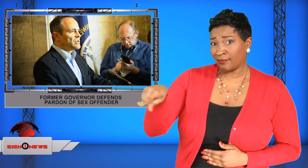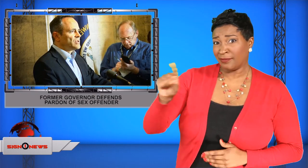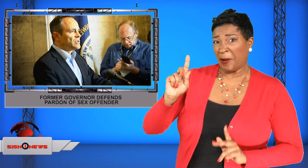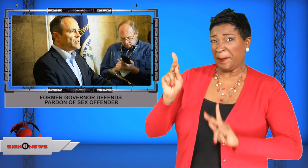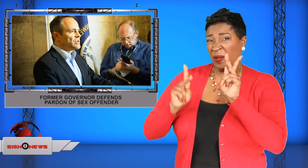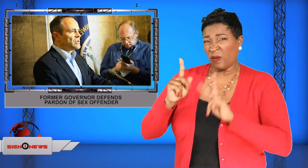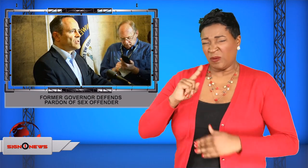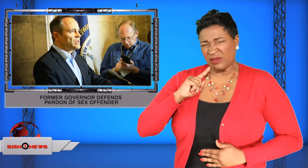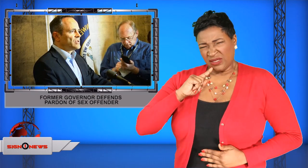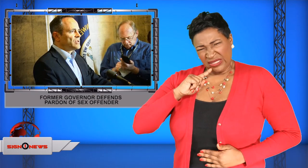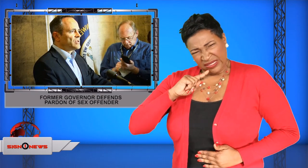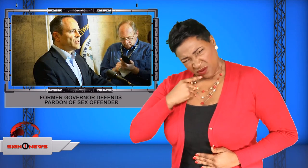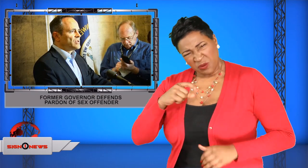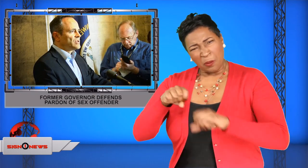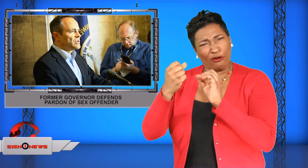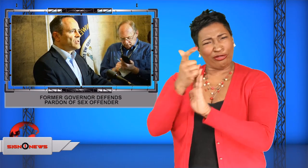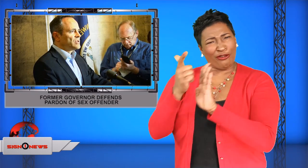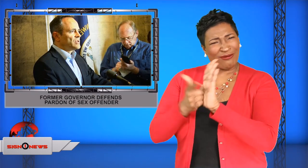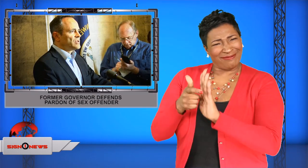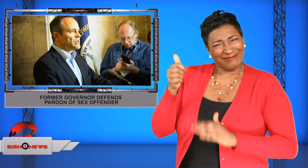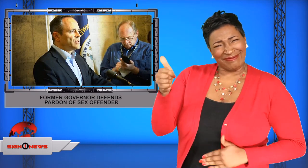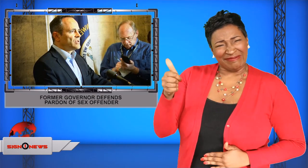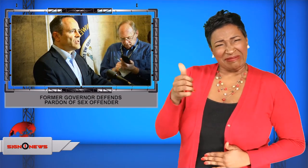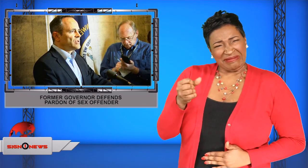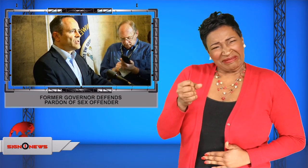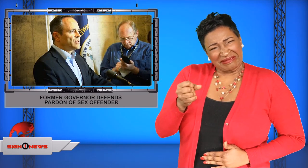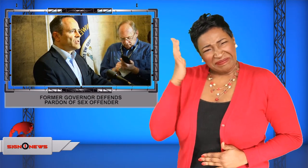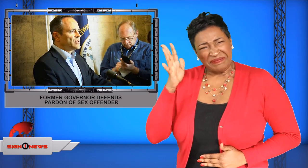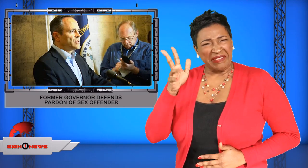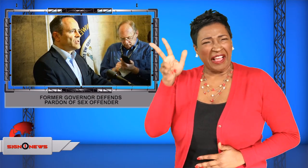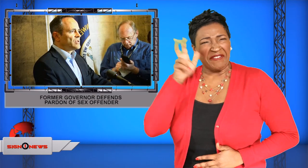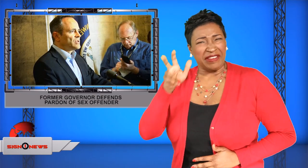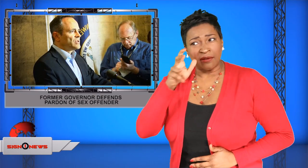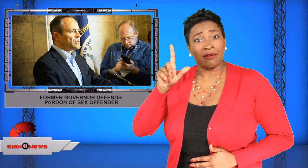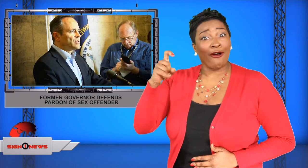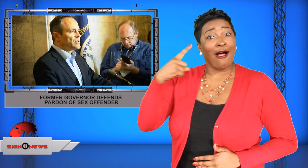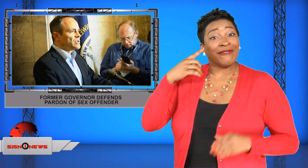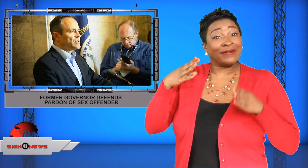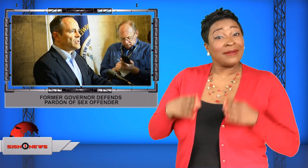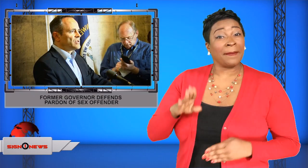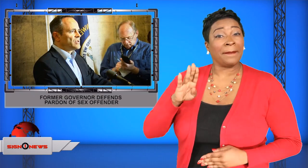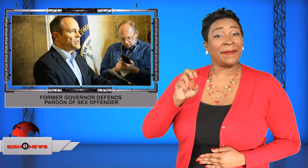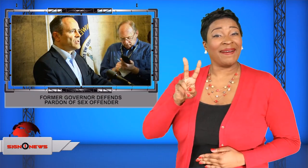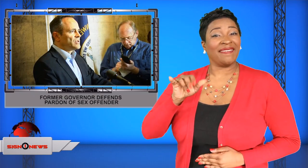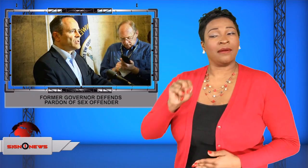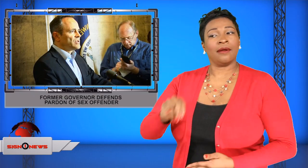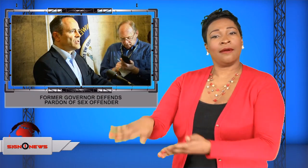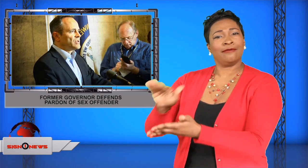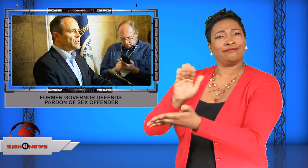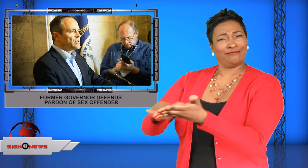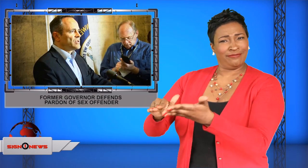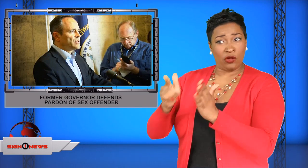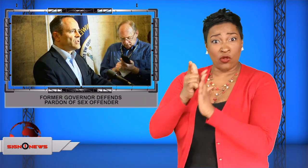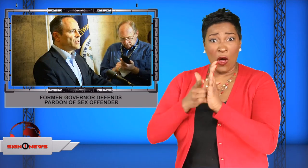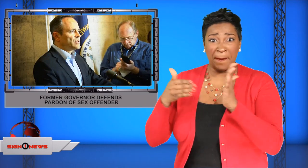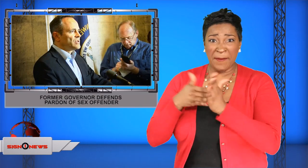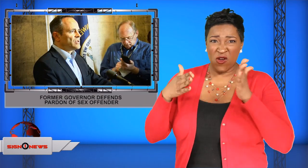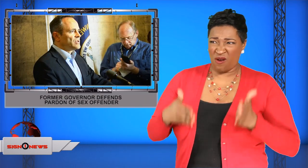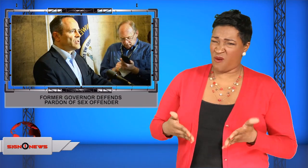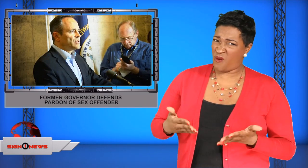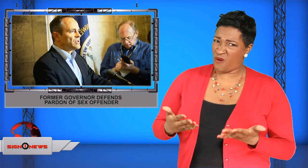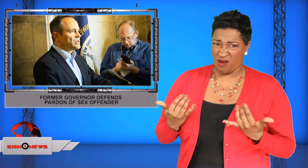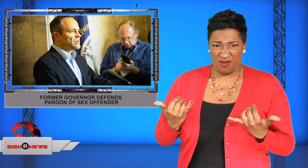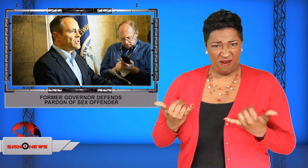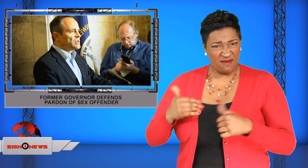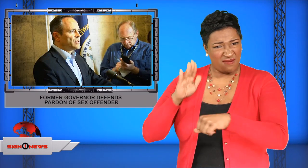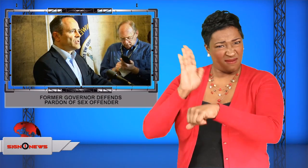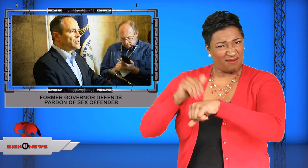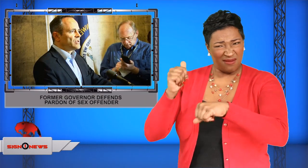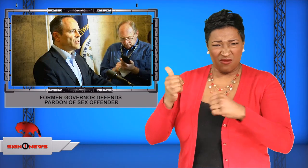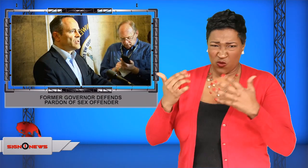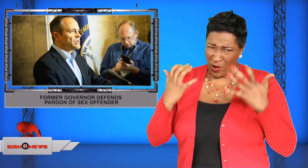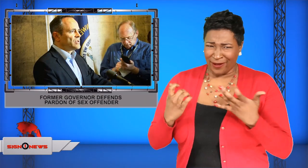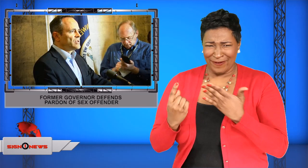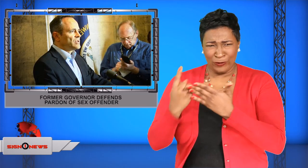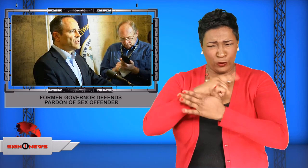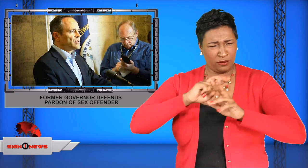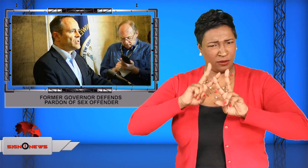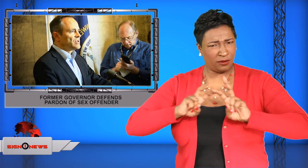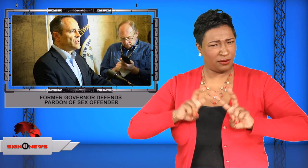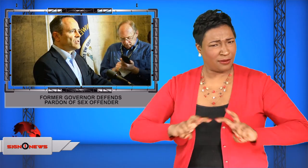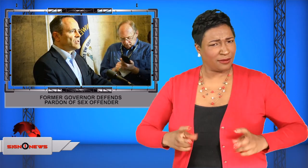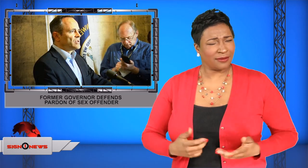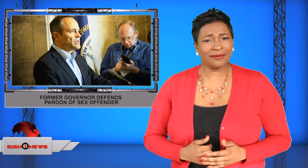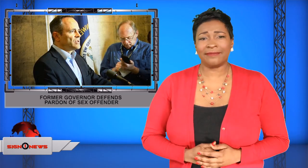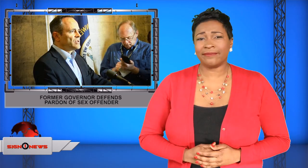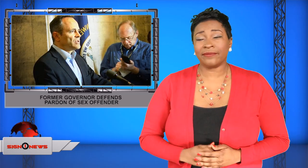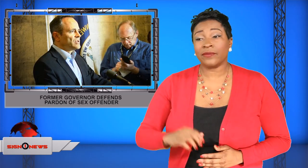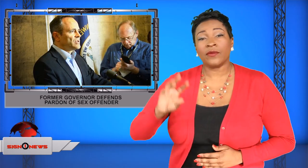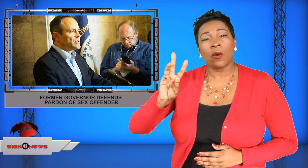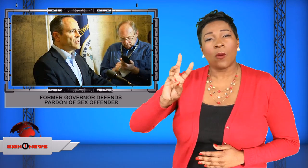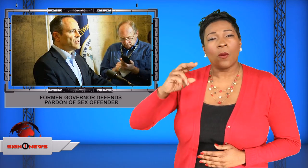But the crimes some of the people Bevin pardoned are so heinous, prosecutors are calling for a review.